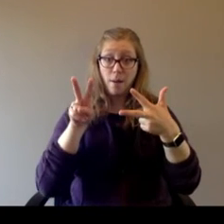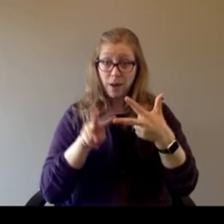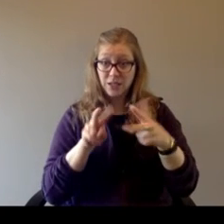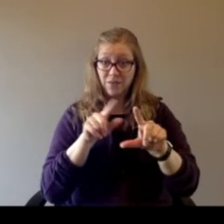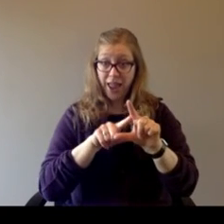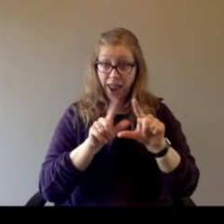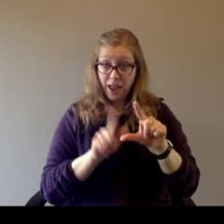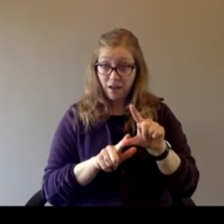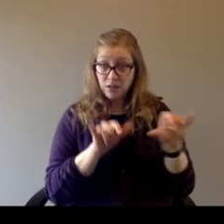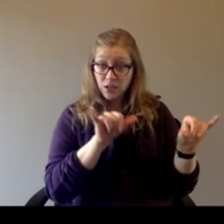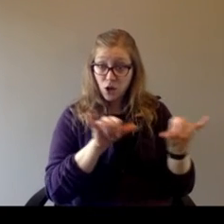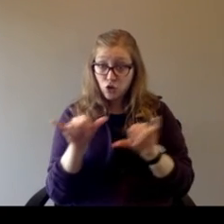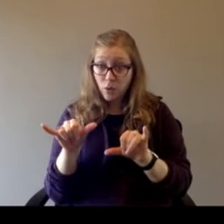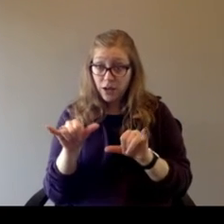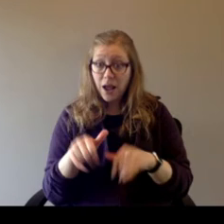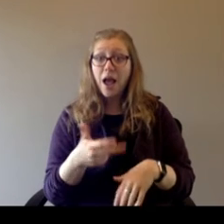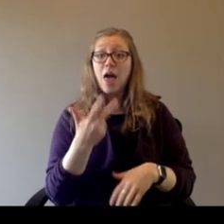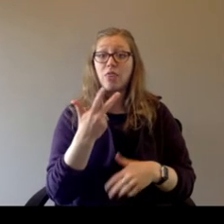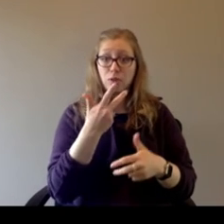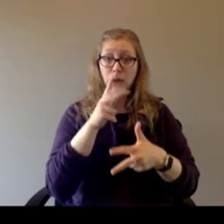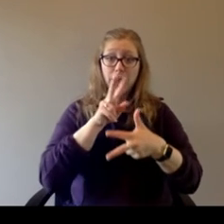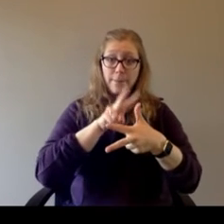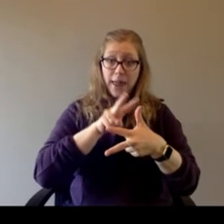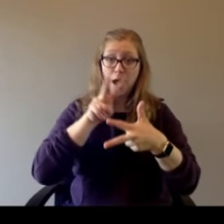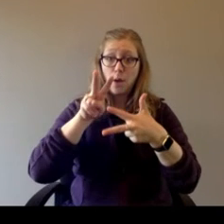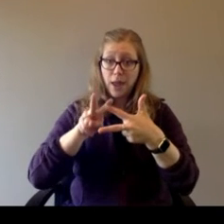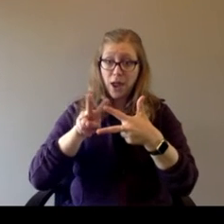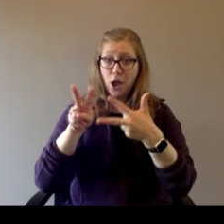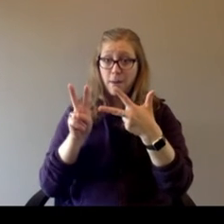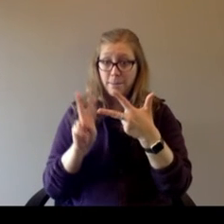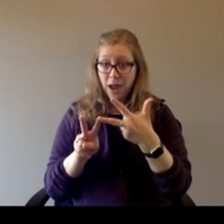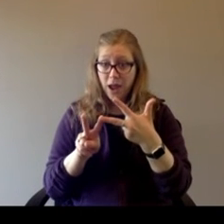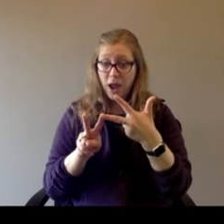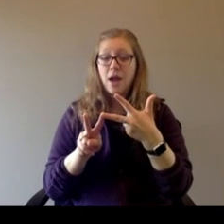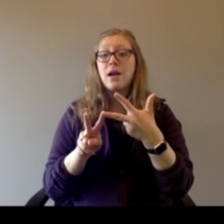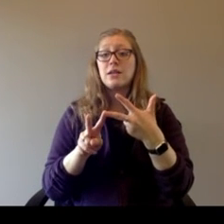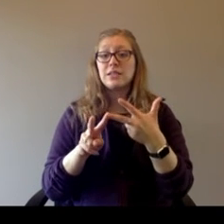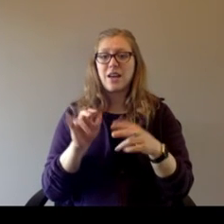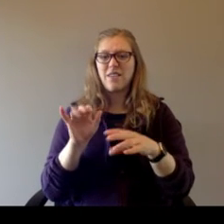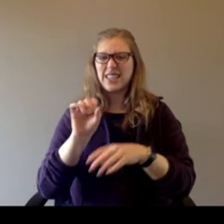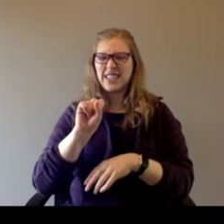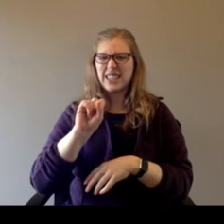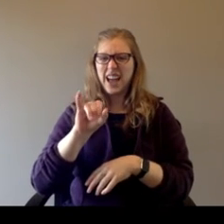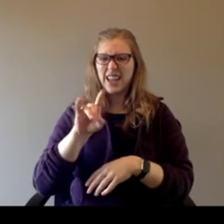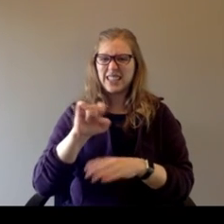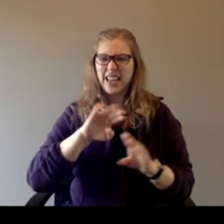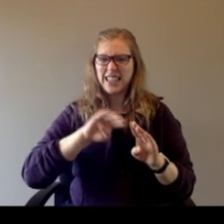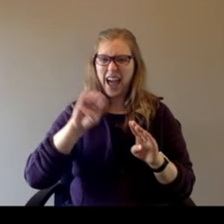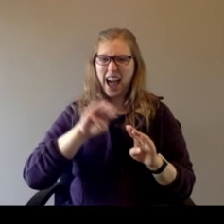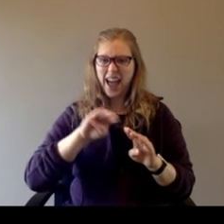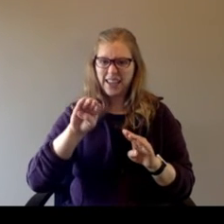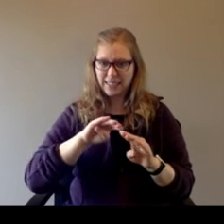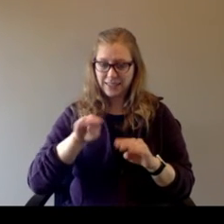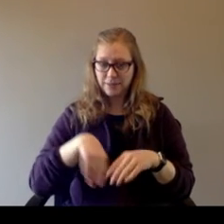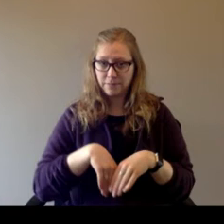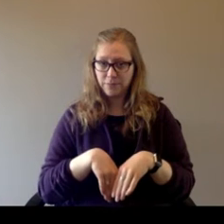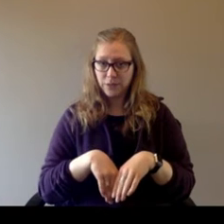So let's start with, umm, we're going to do it on two slides. Let's start with just thinking about the angles. So what do I know about this picture?